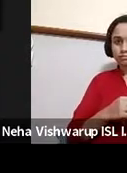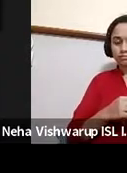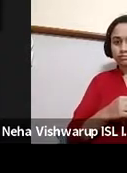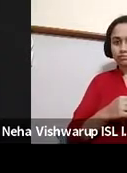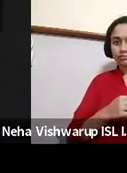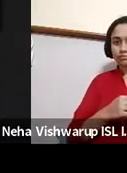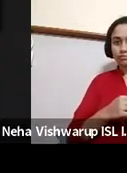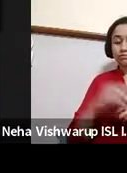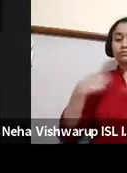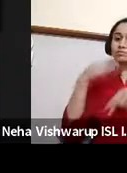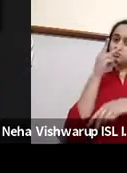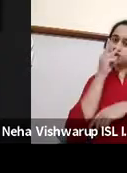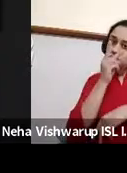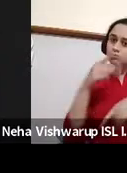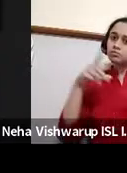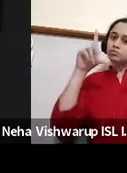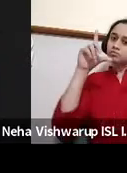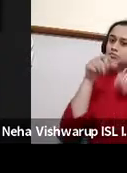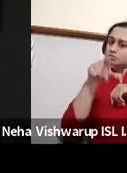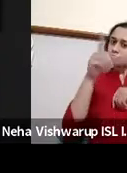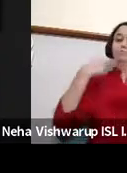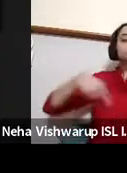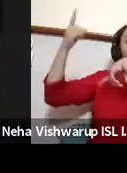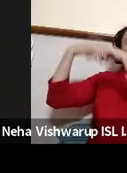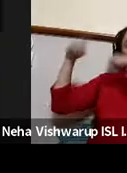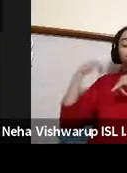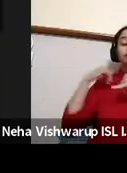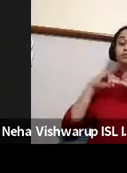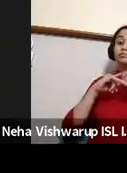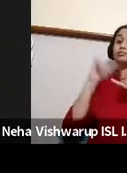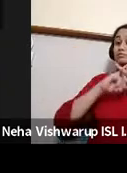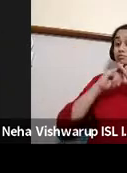looking at this image decades after the fact suresh recalled that this young man came into